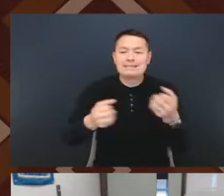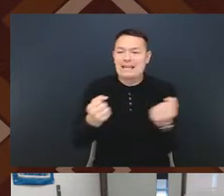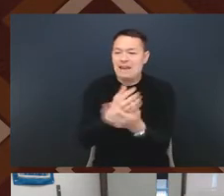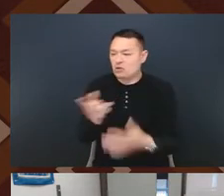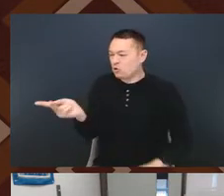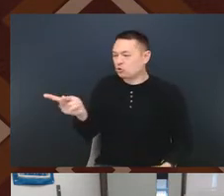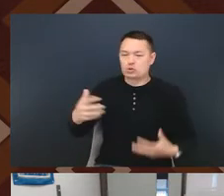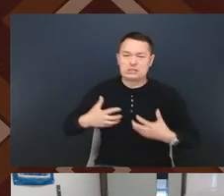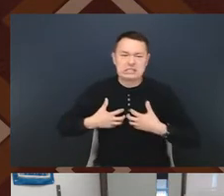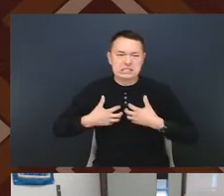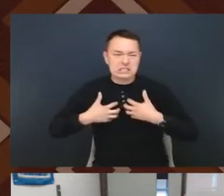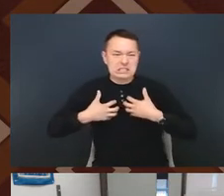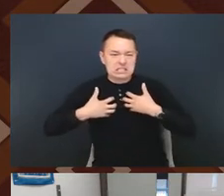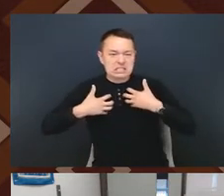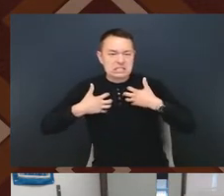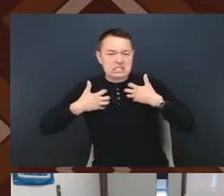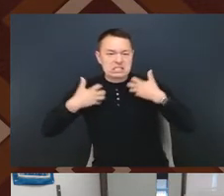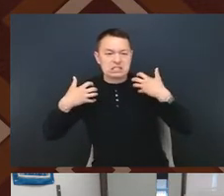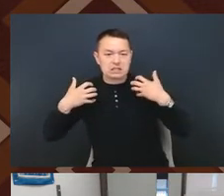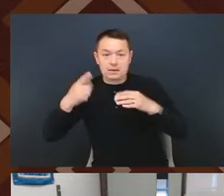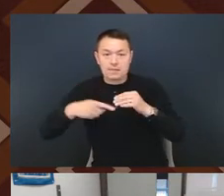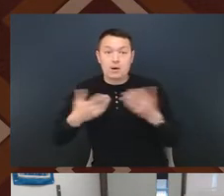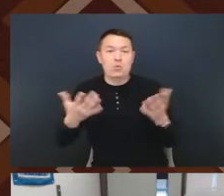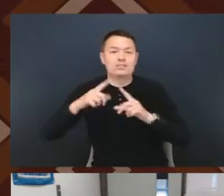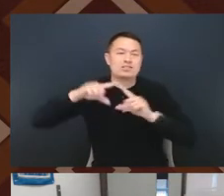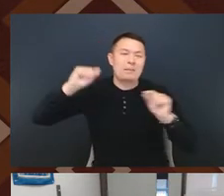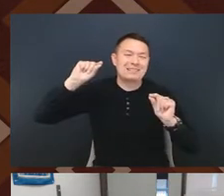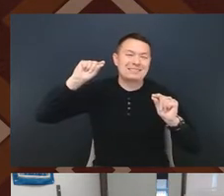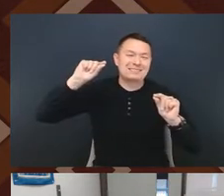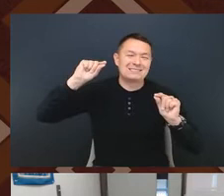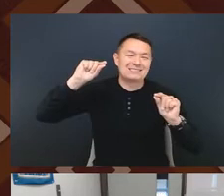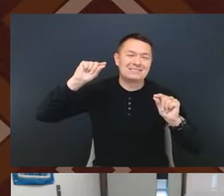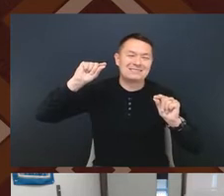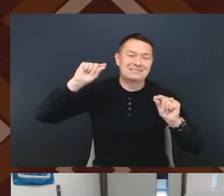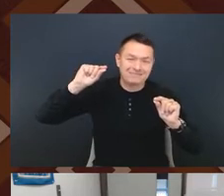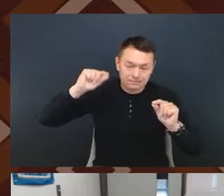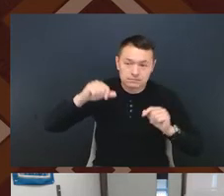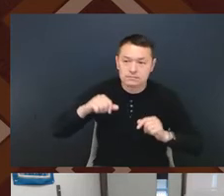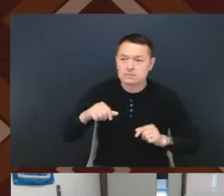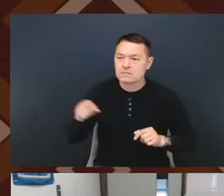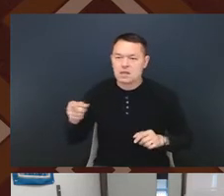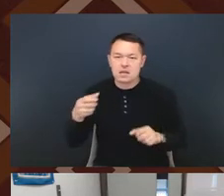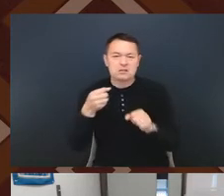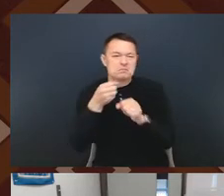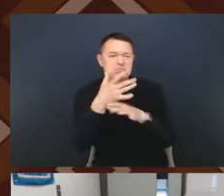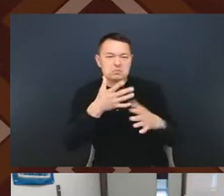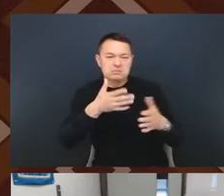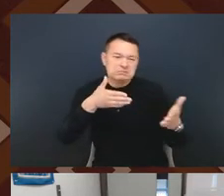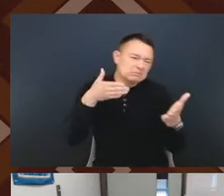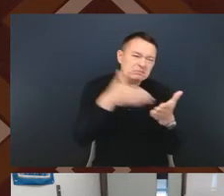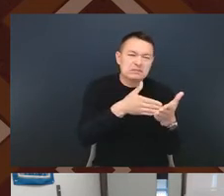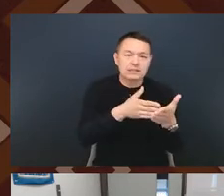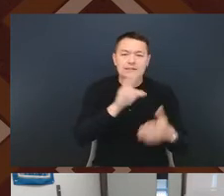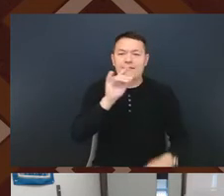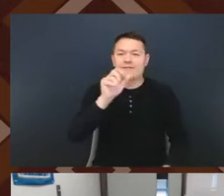Which and which which was the Japanese. And they took it out on Vincent Chen and they killed him.